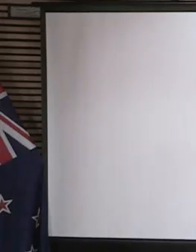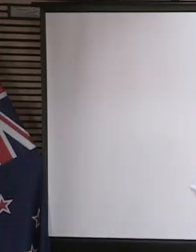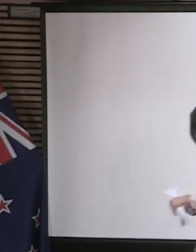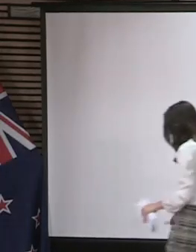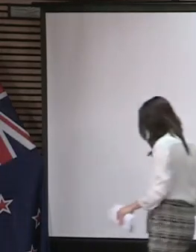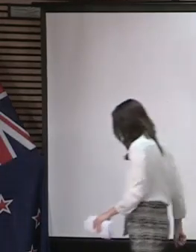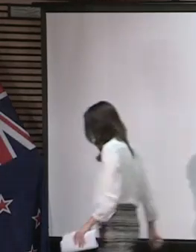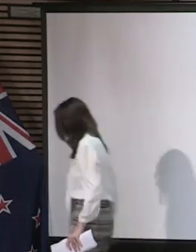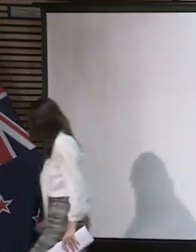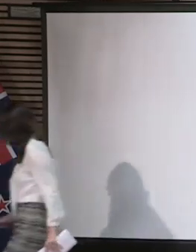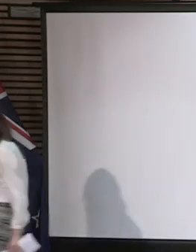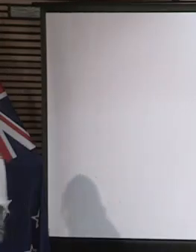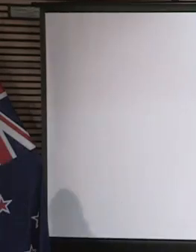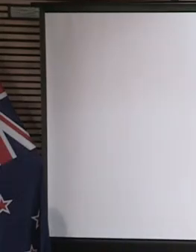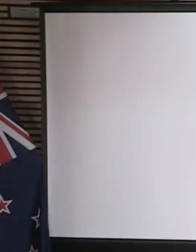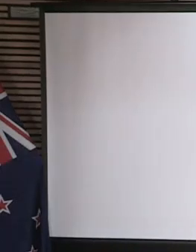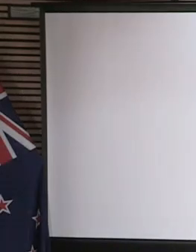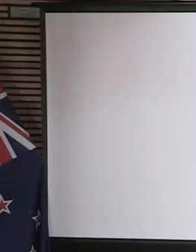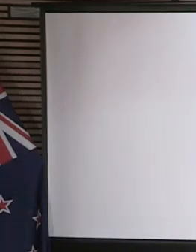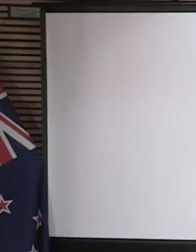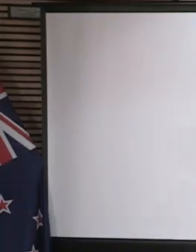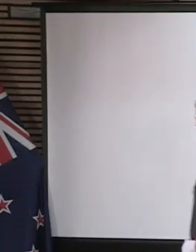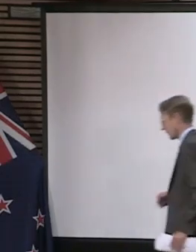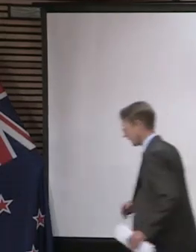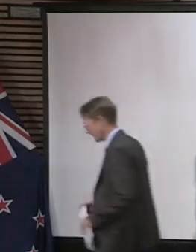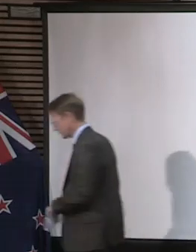why this is so important. OK, thank you, everyone.